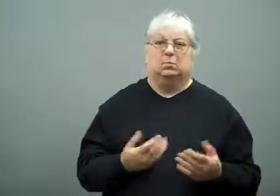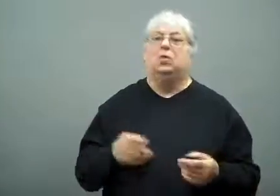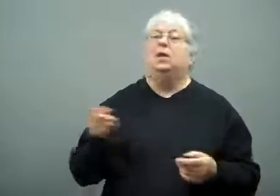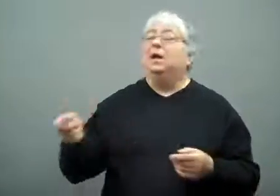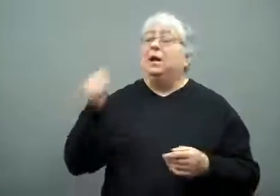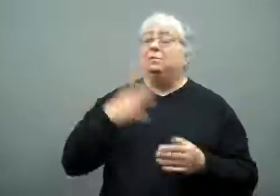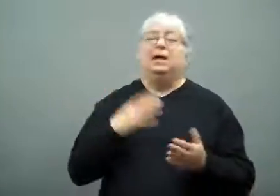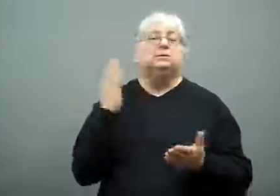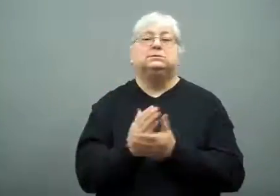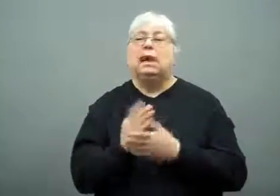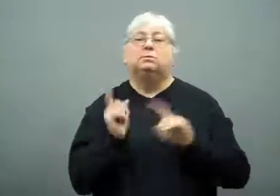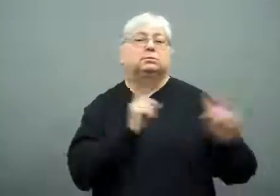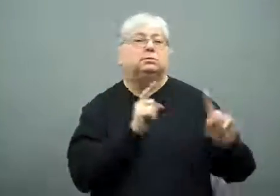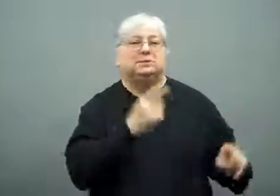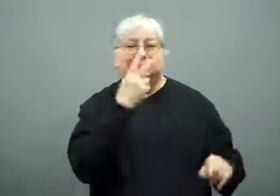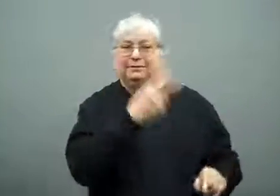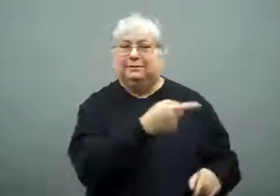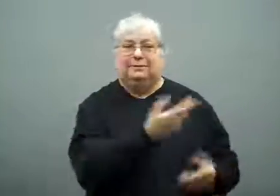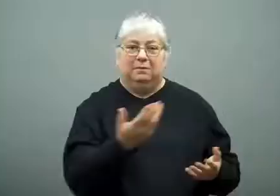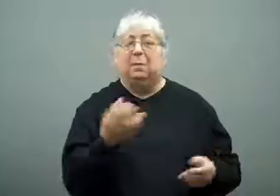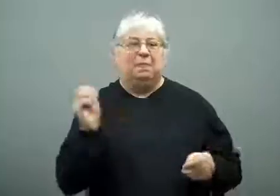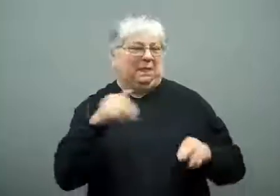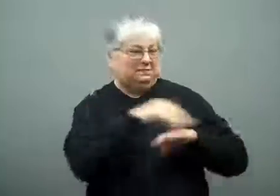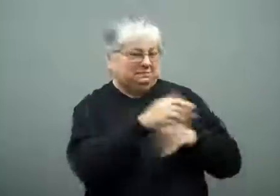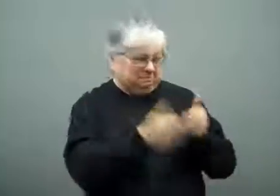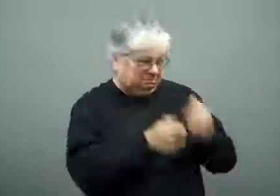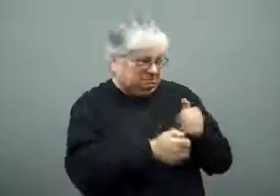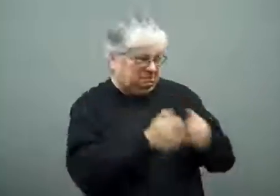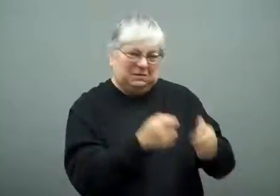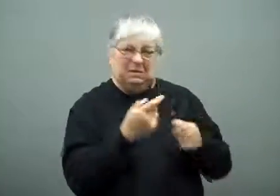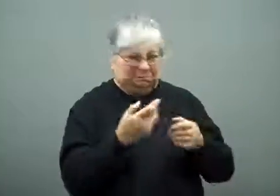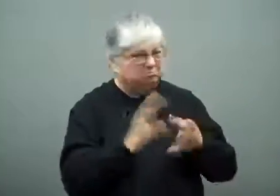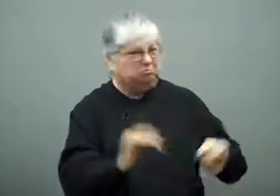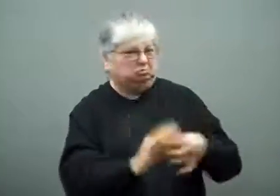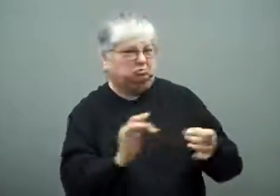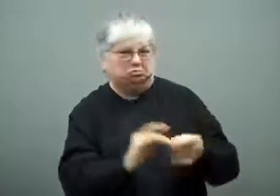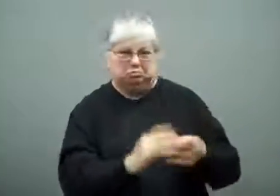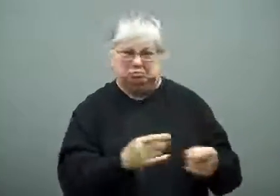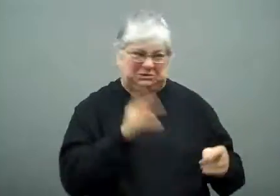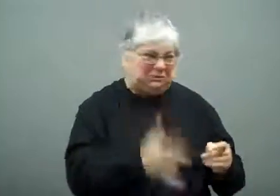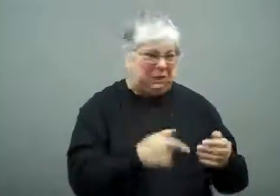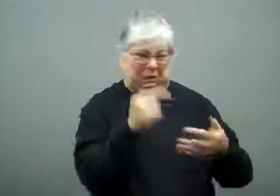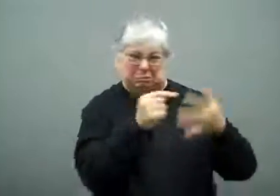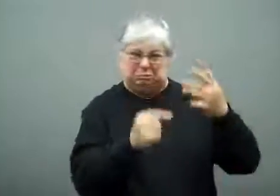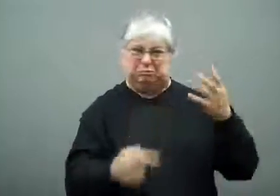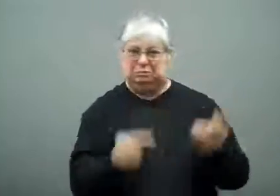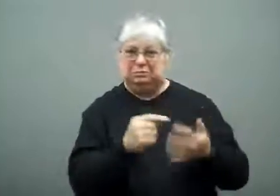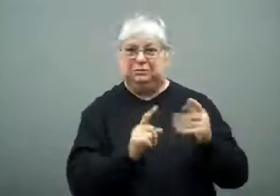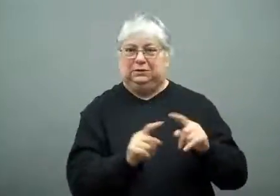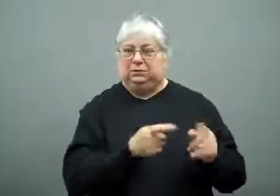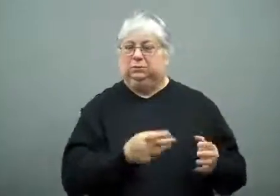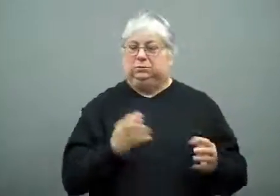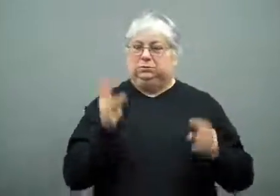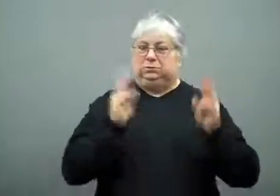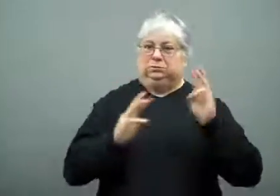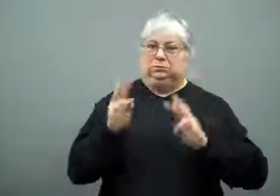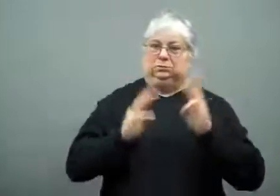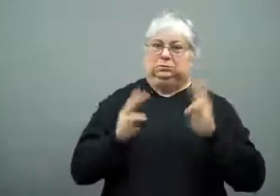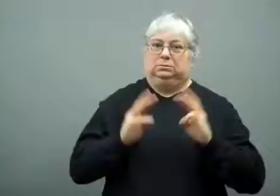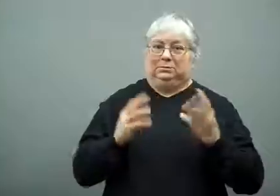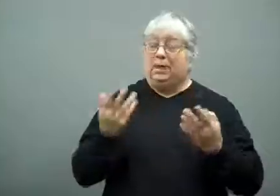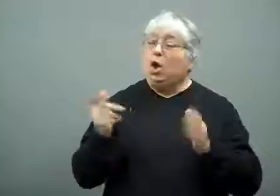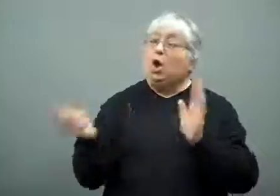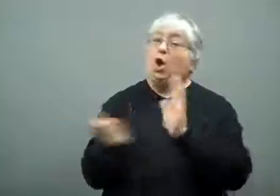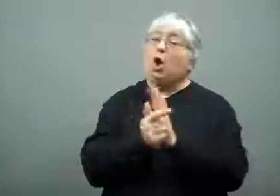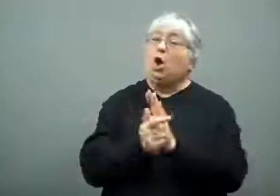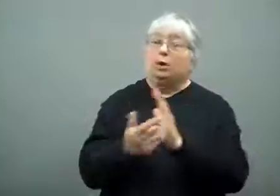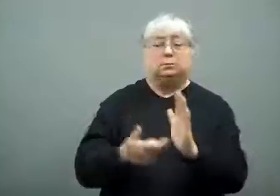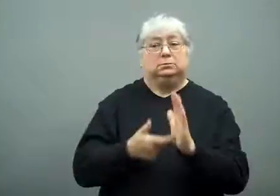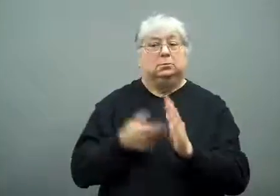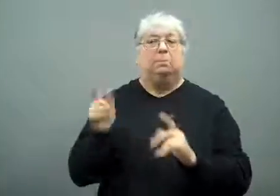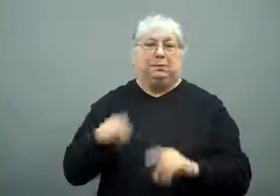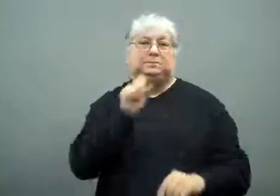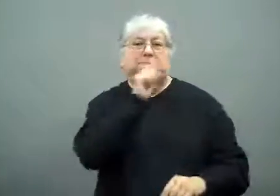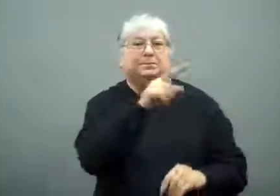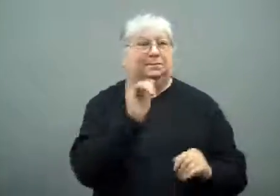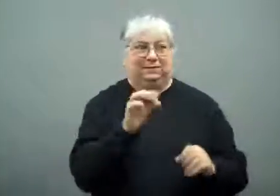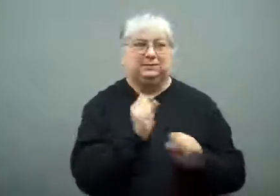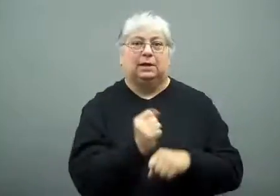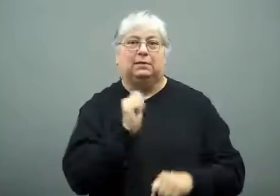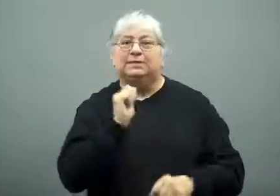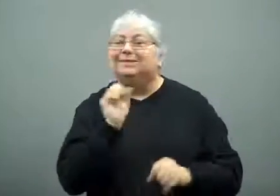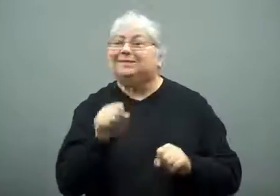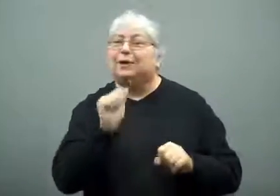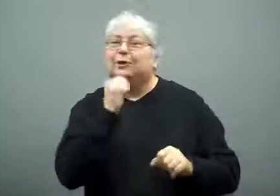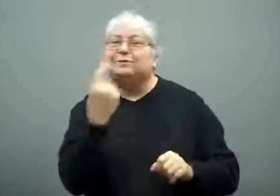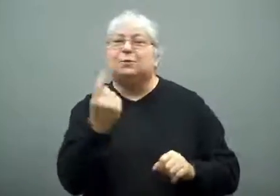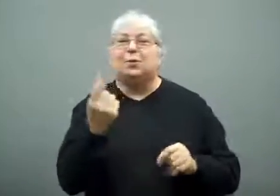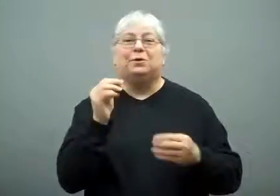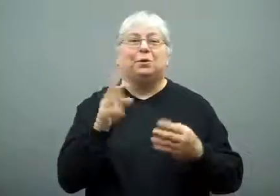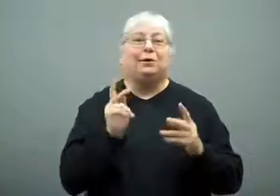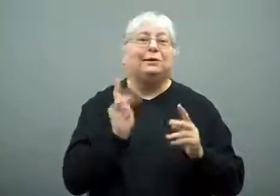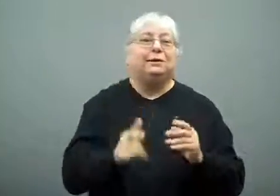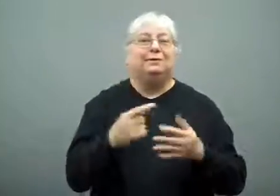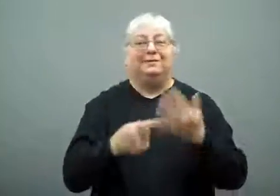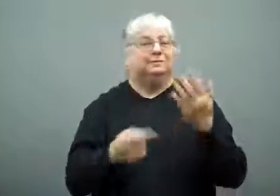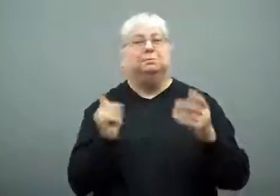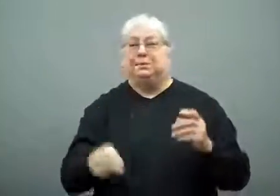Once he stopped seeing her, he sent her threatening texts.